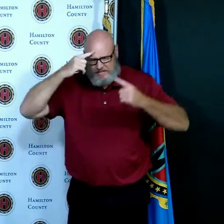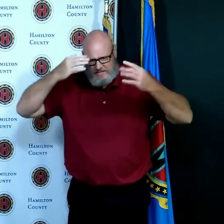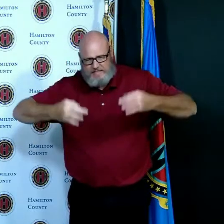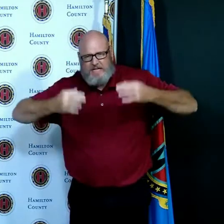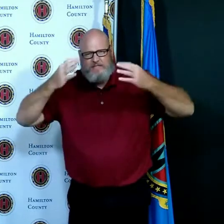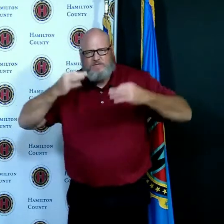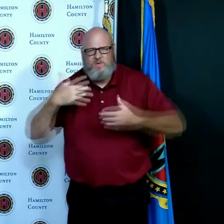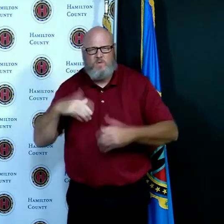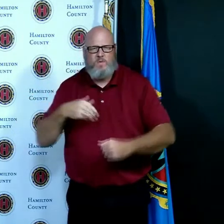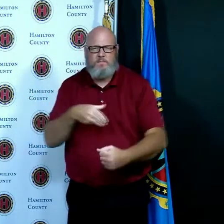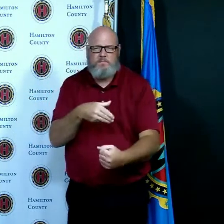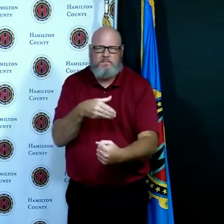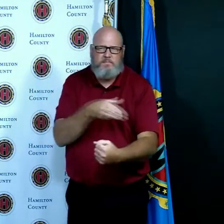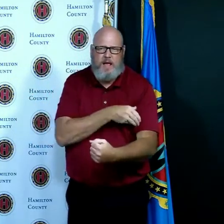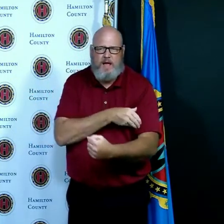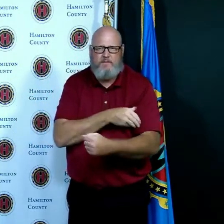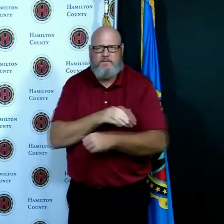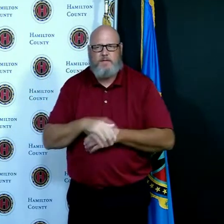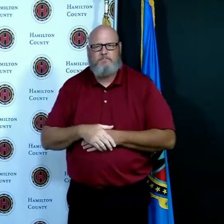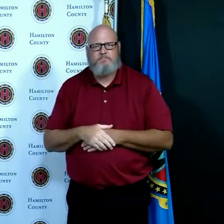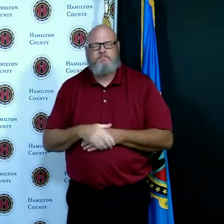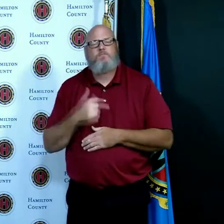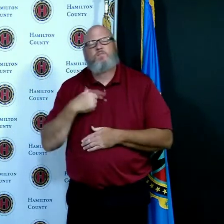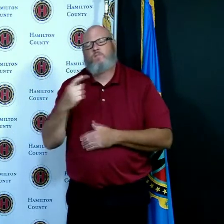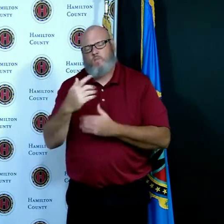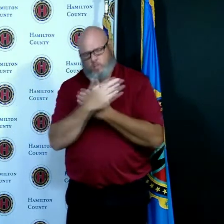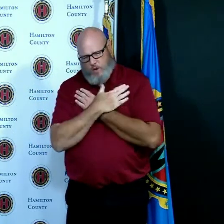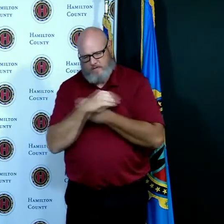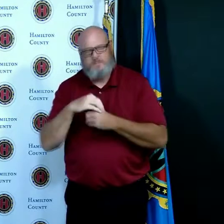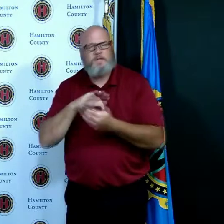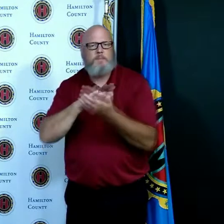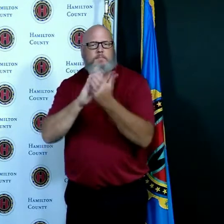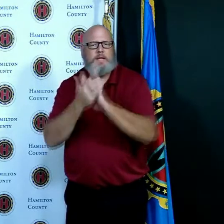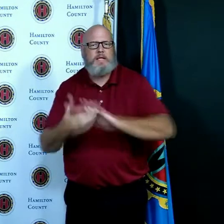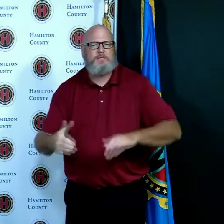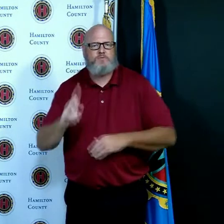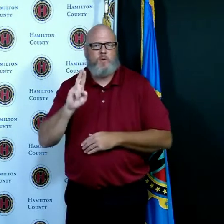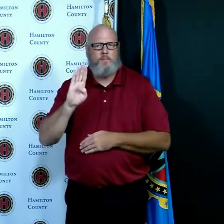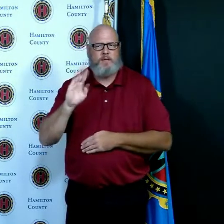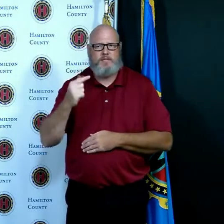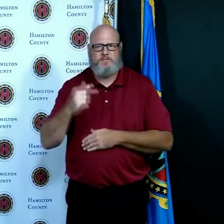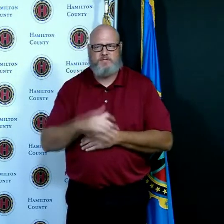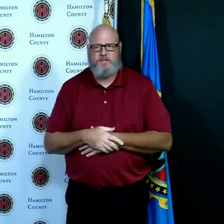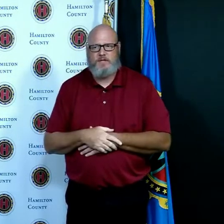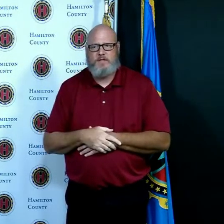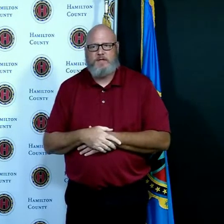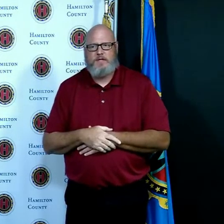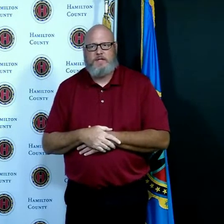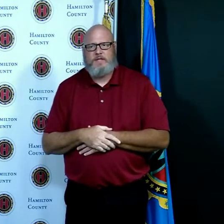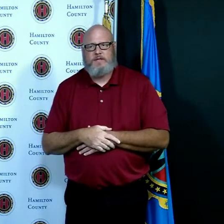to miss her thoughtful approach to being on the Supreme Court